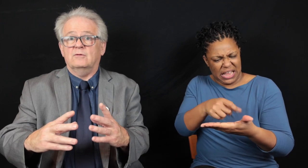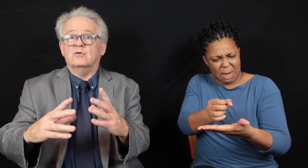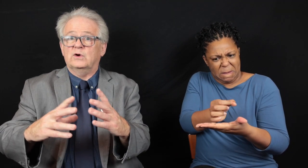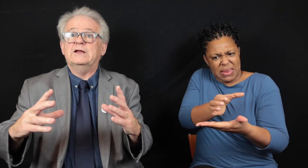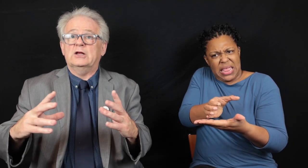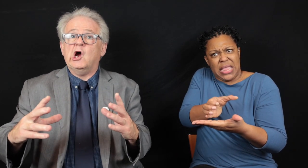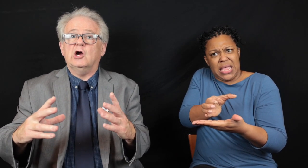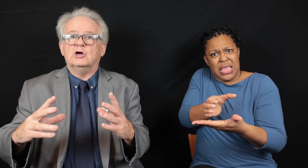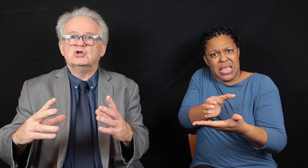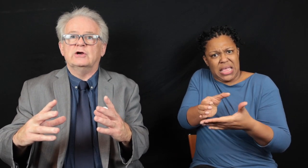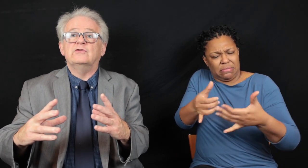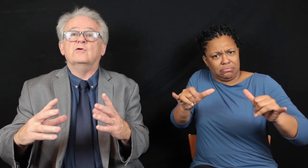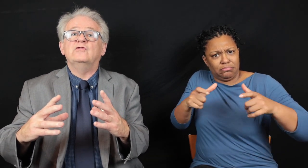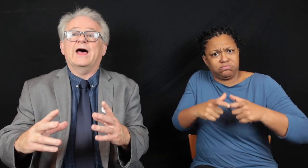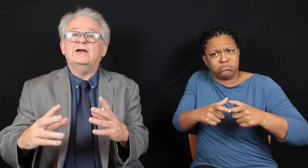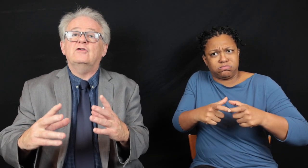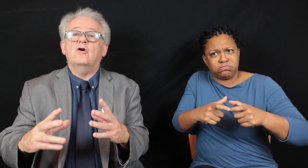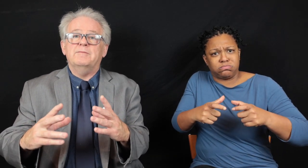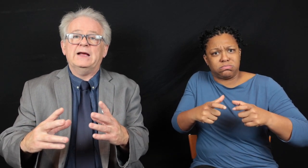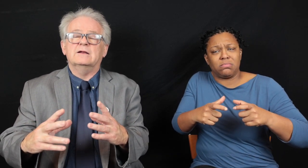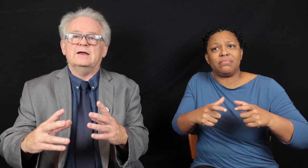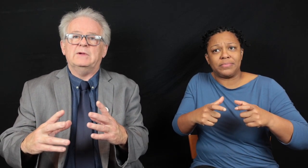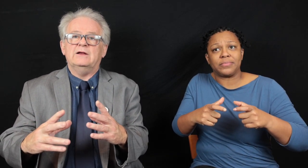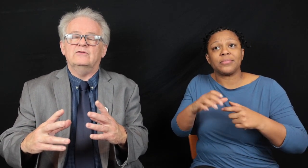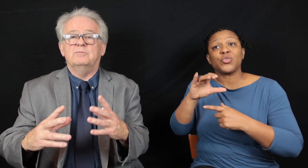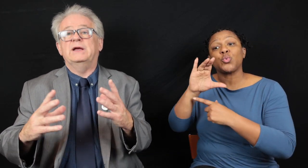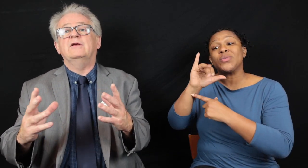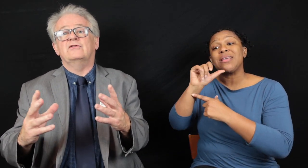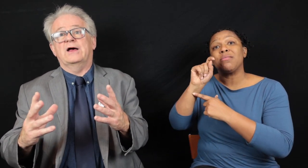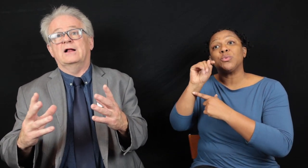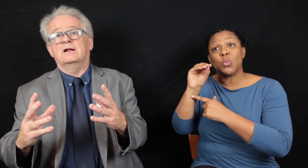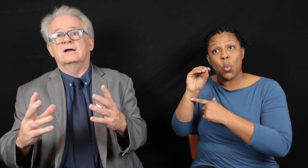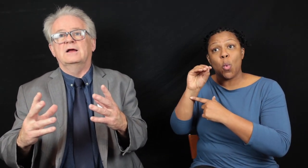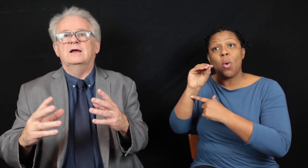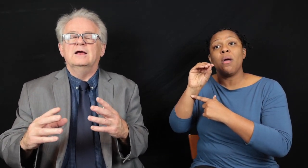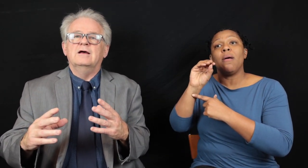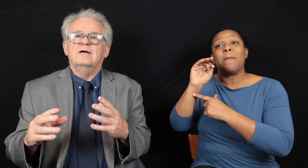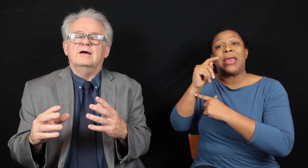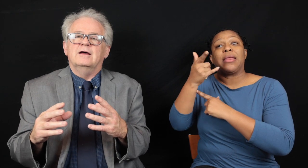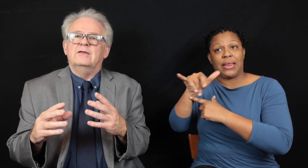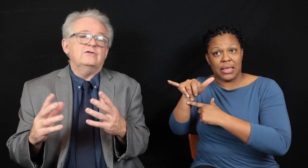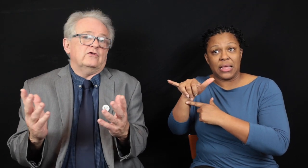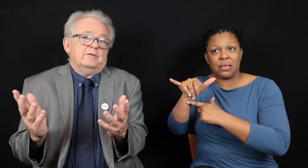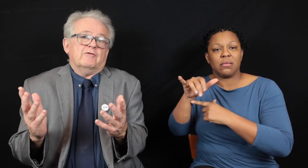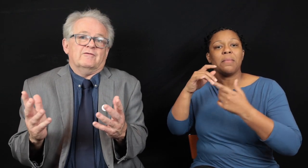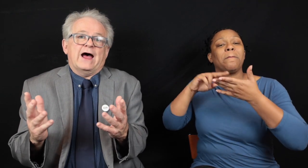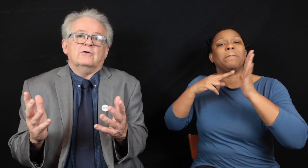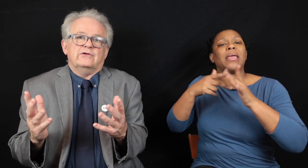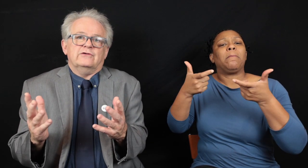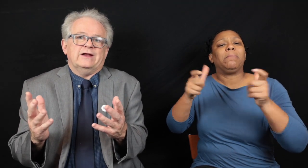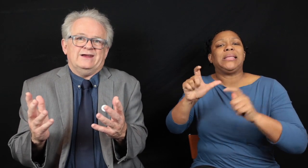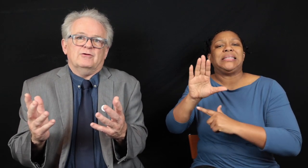they were really large so cytomegaly means big cell. This was before viruses had even